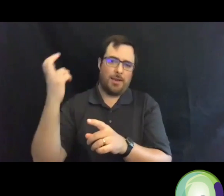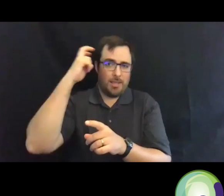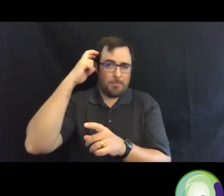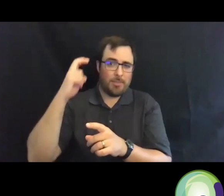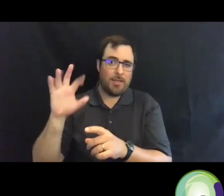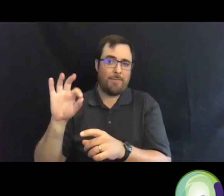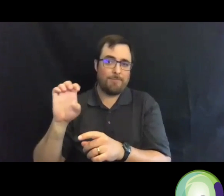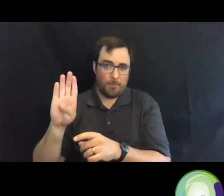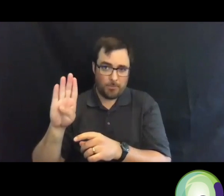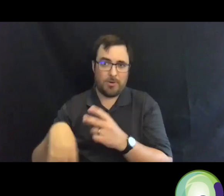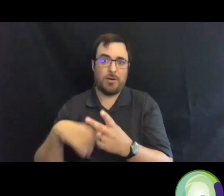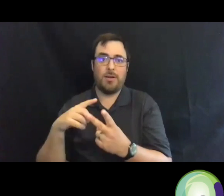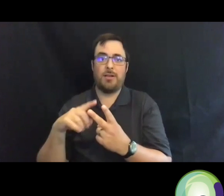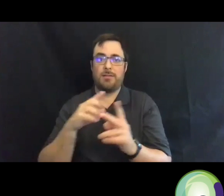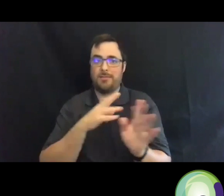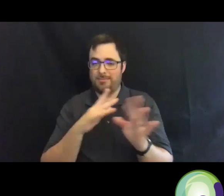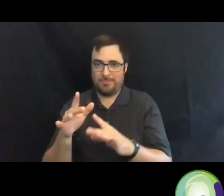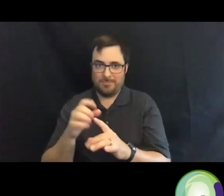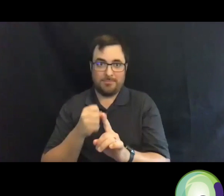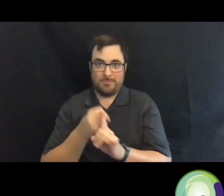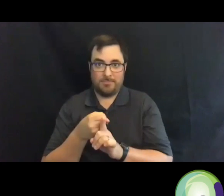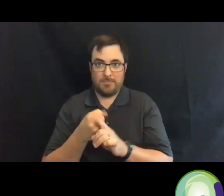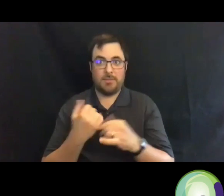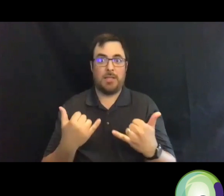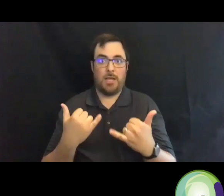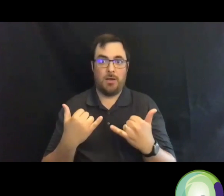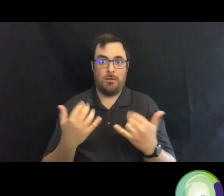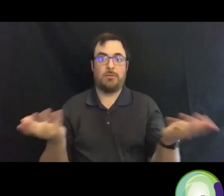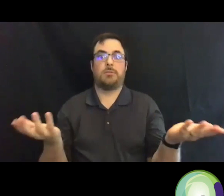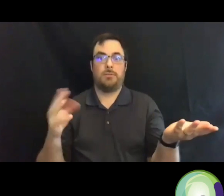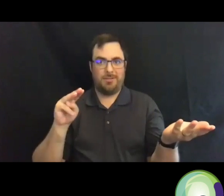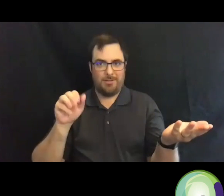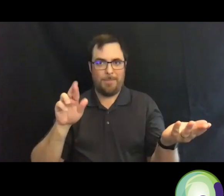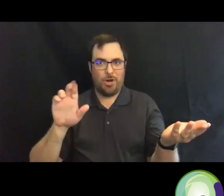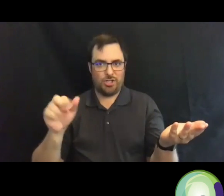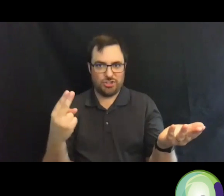and then boom were gone in in March and so, I was kind of